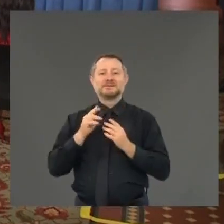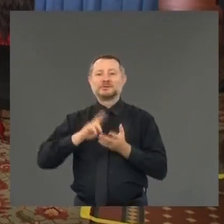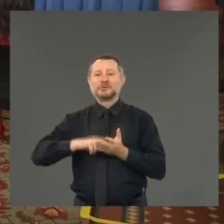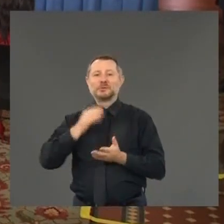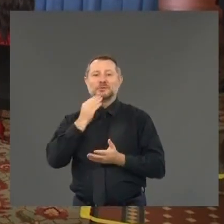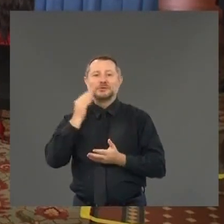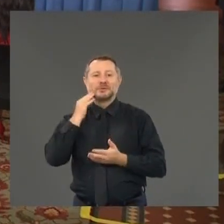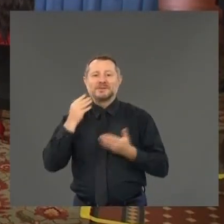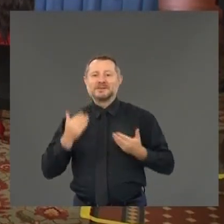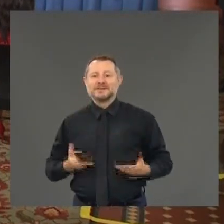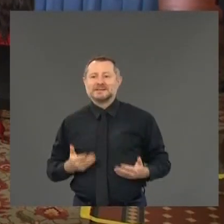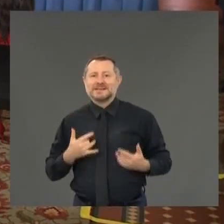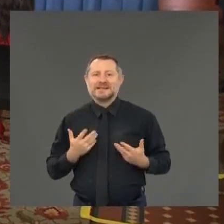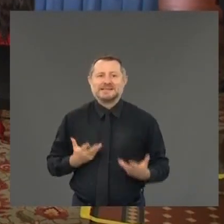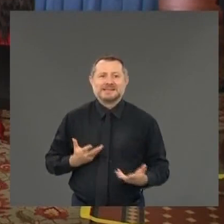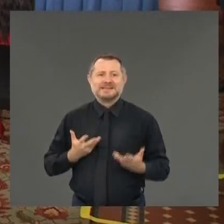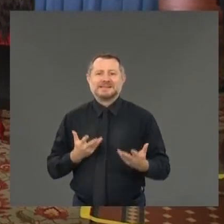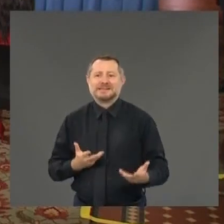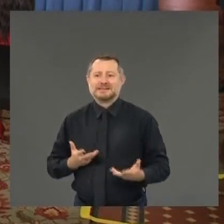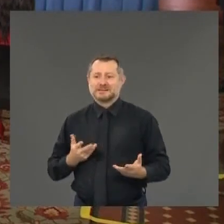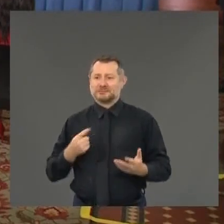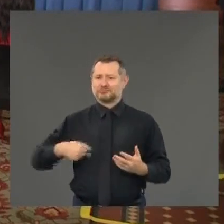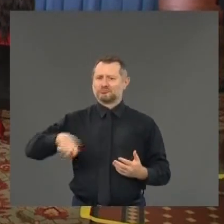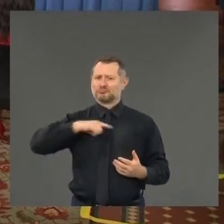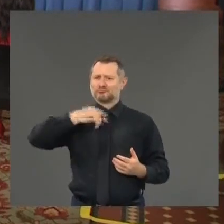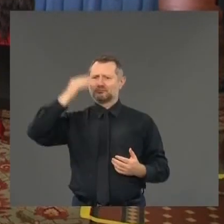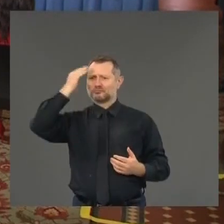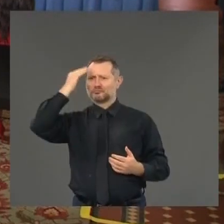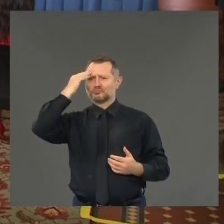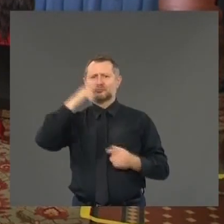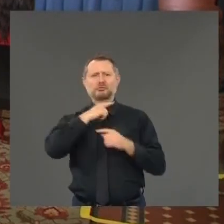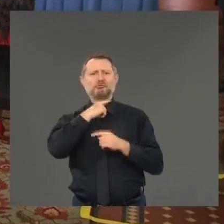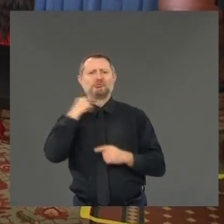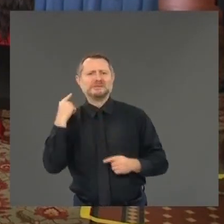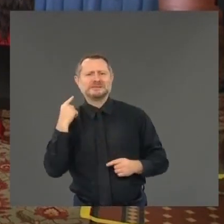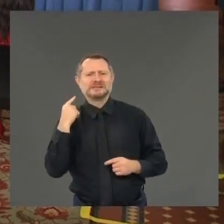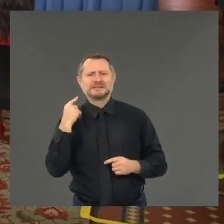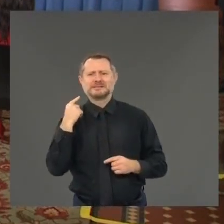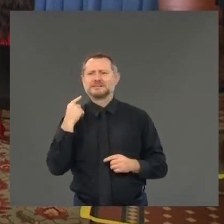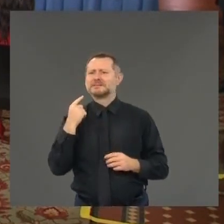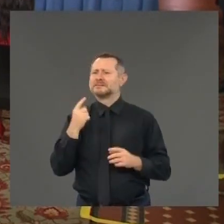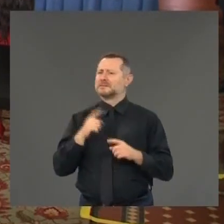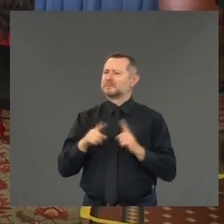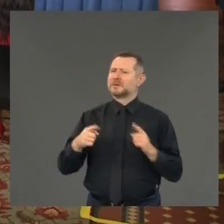DIFFICULT TO BE AWAY FROM LOVED ONES FOR THIS AMOUNT OF TIME.